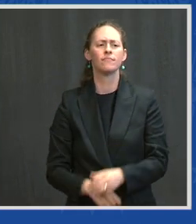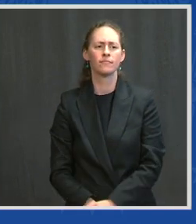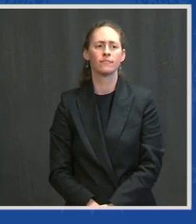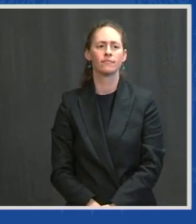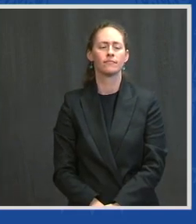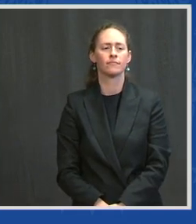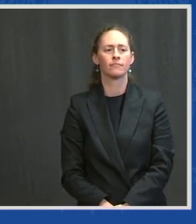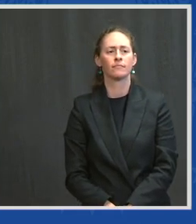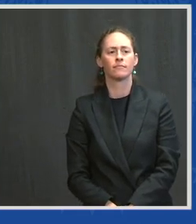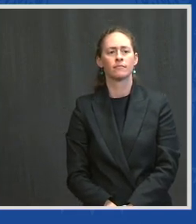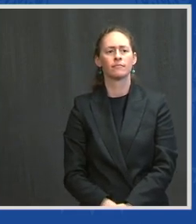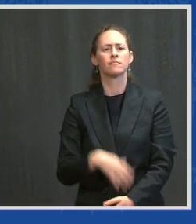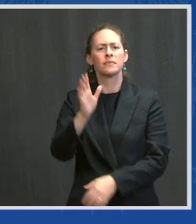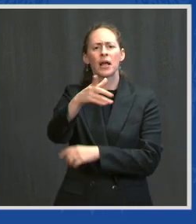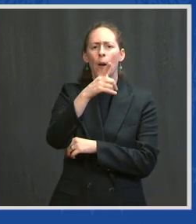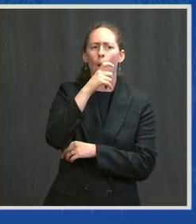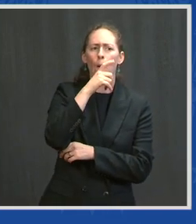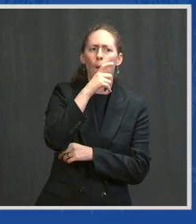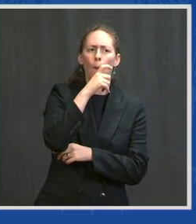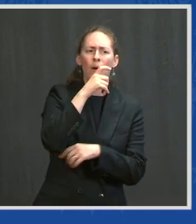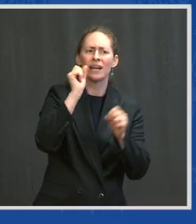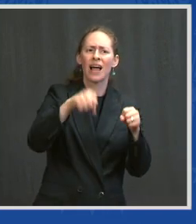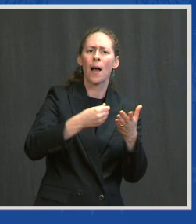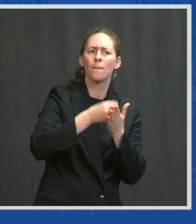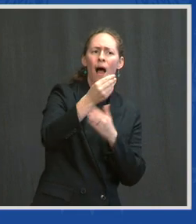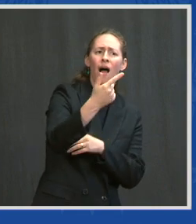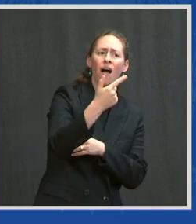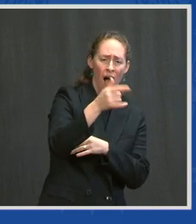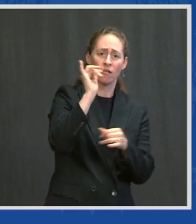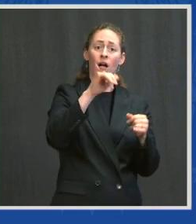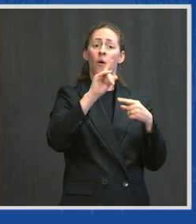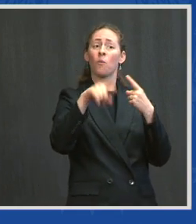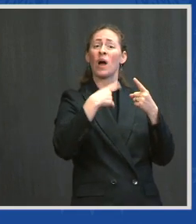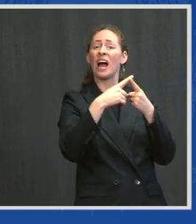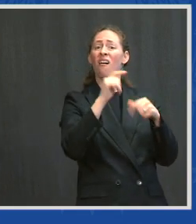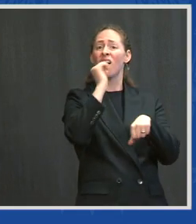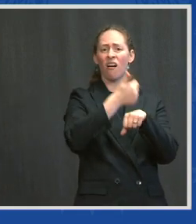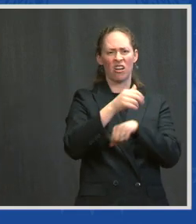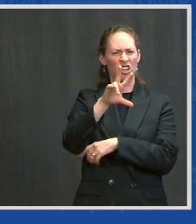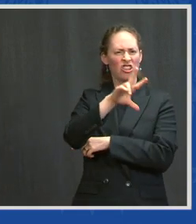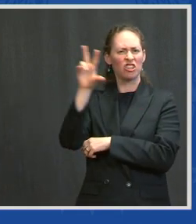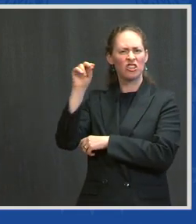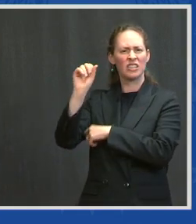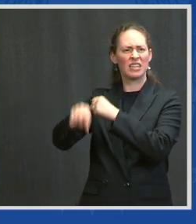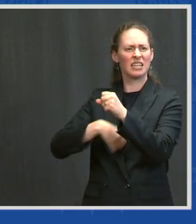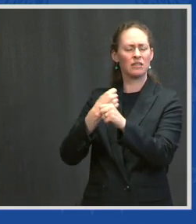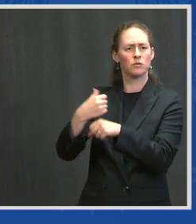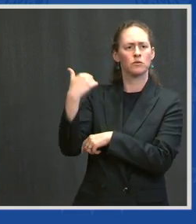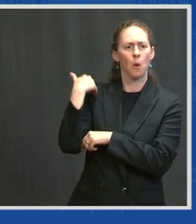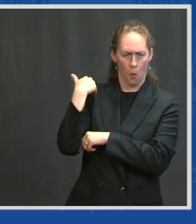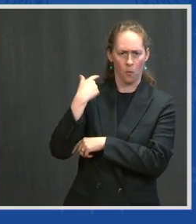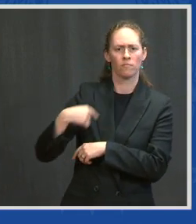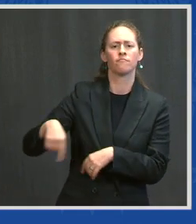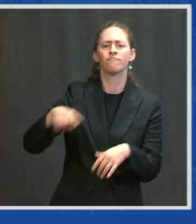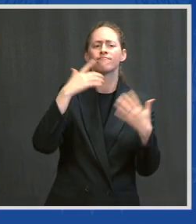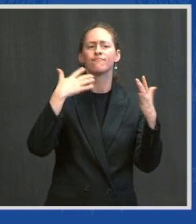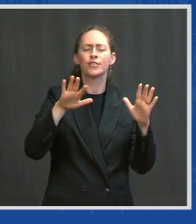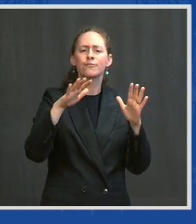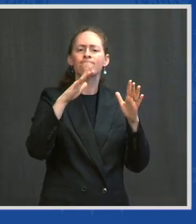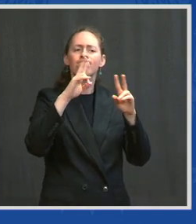Five percent of gun dealers -- it turns out, in the study we did -- showed that 90 percent of illegal guns